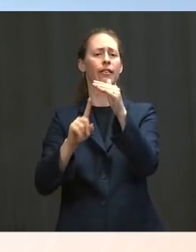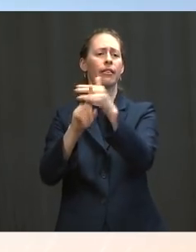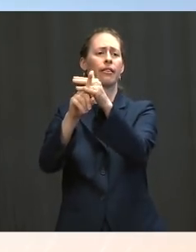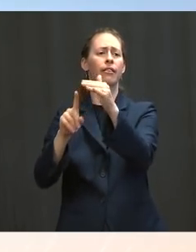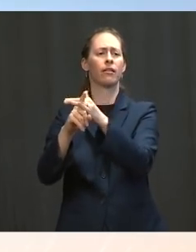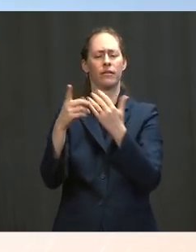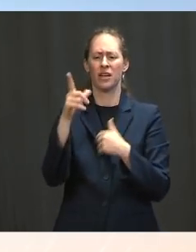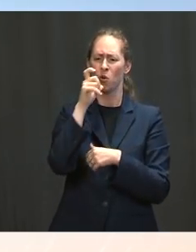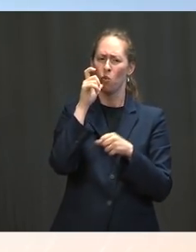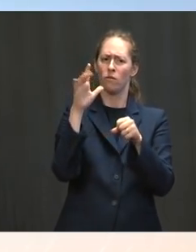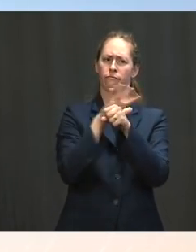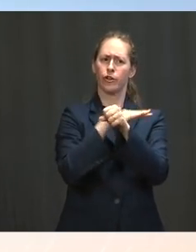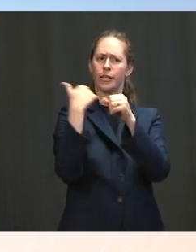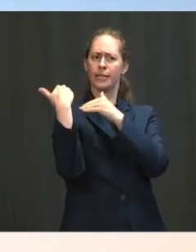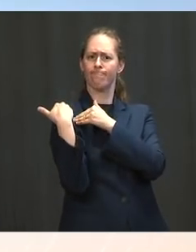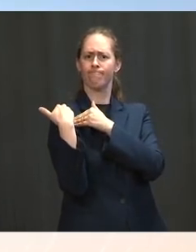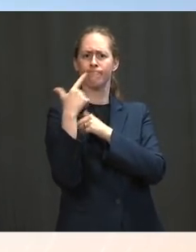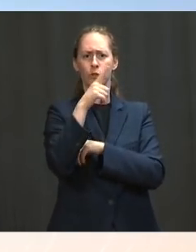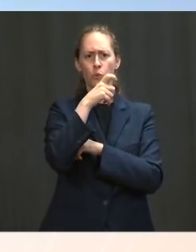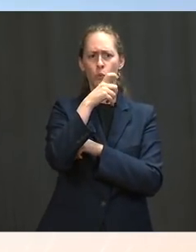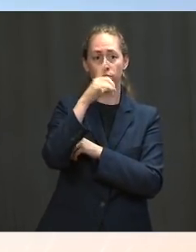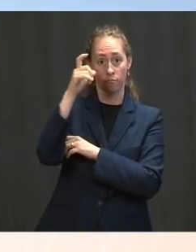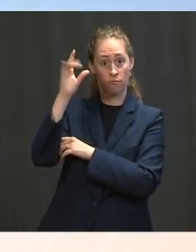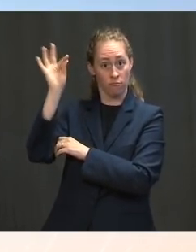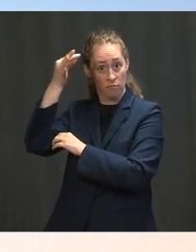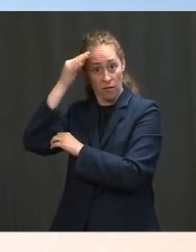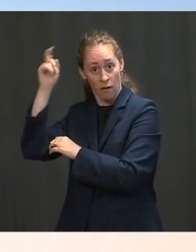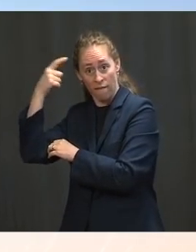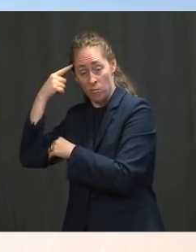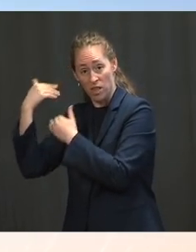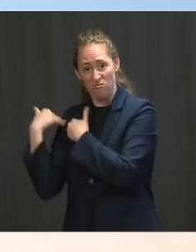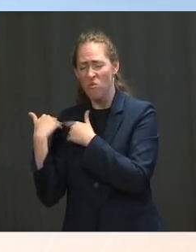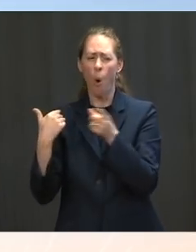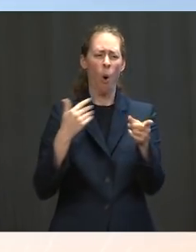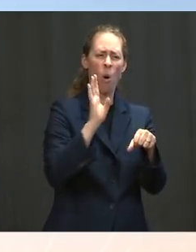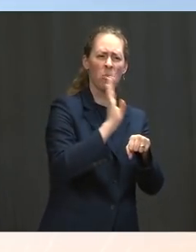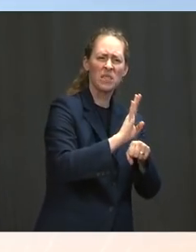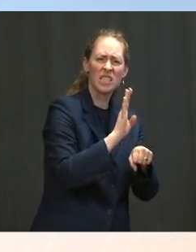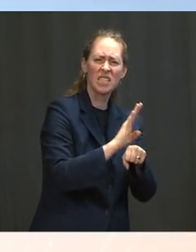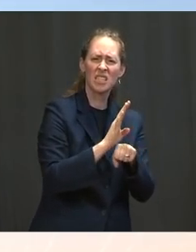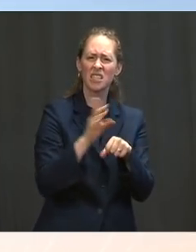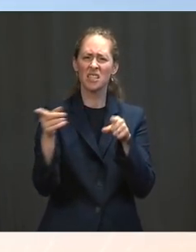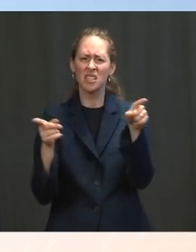is there a ratio the President needs to sort of -- it is 80 percent, you know, on the government to prevent these,